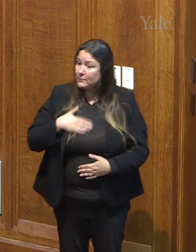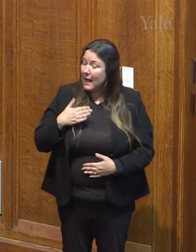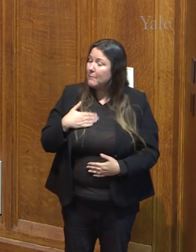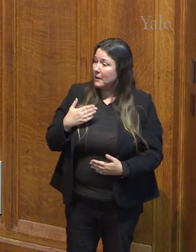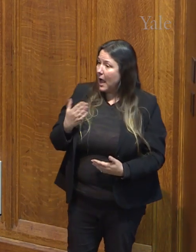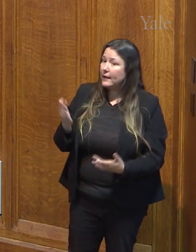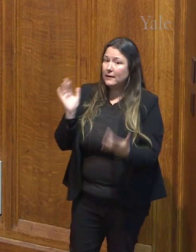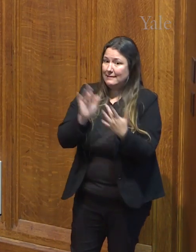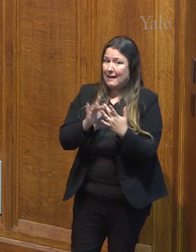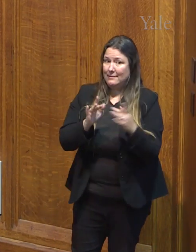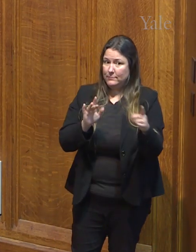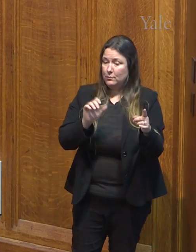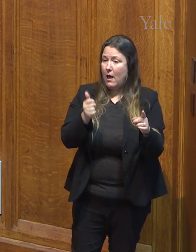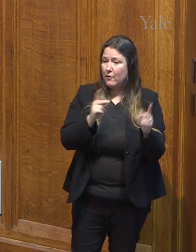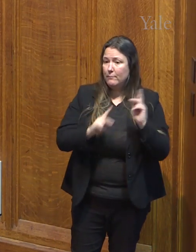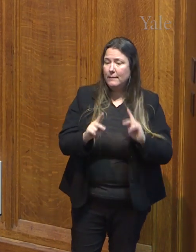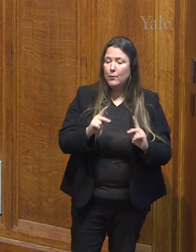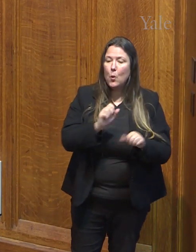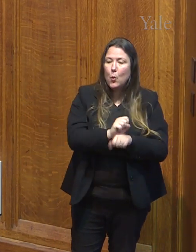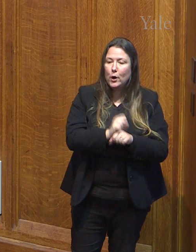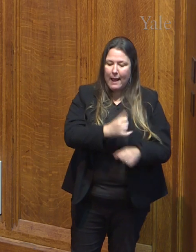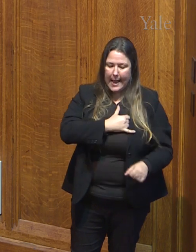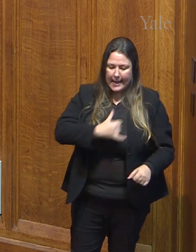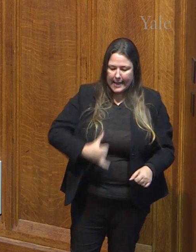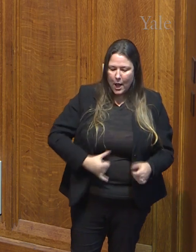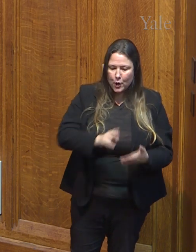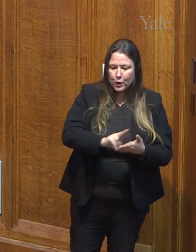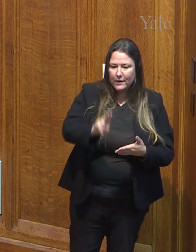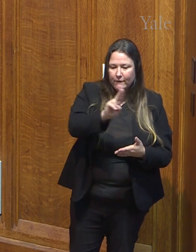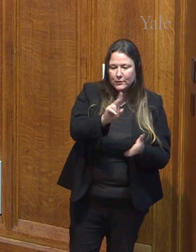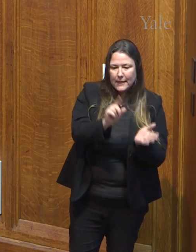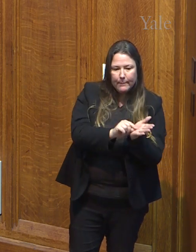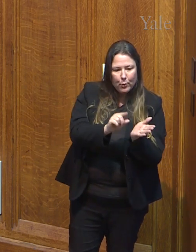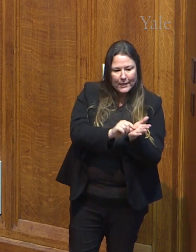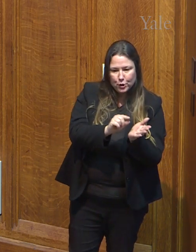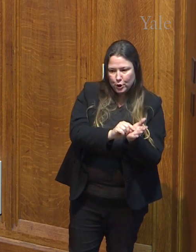at Yale University Press. The result is an absolutely wonderful book